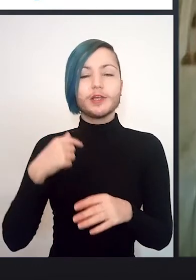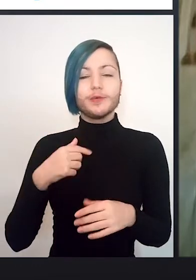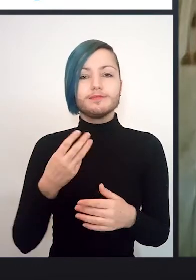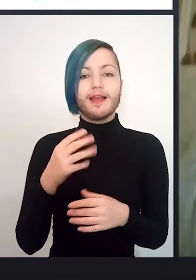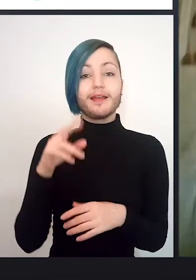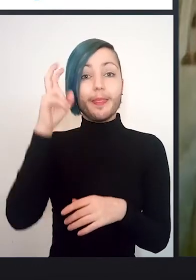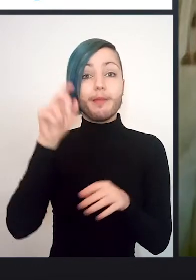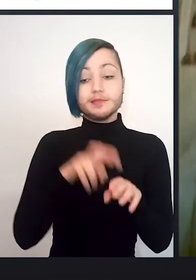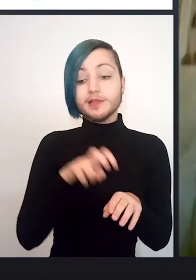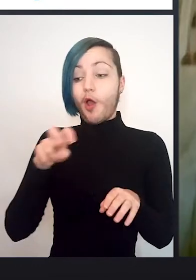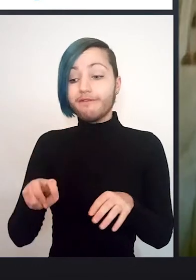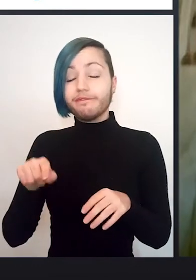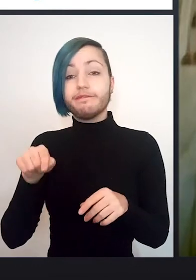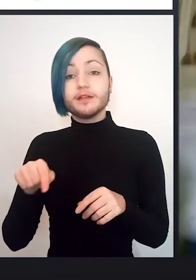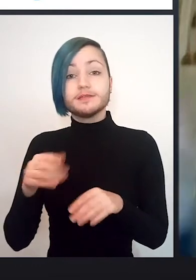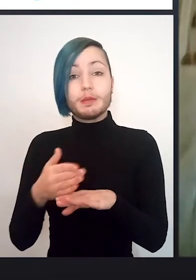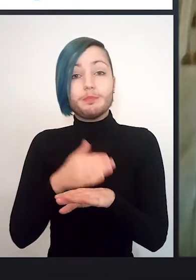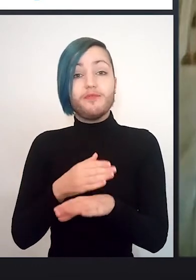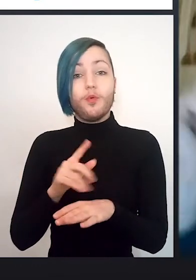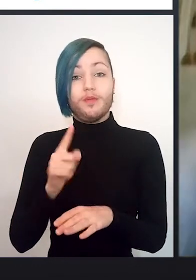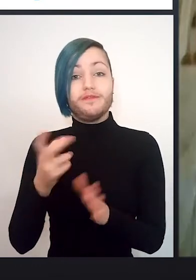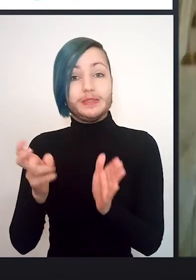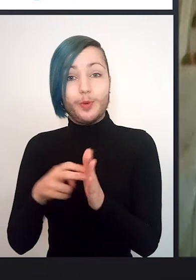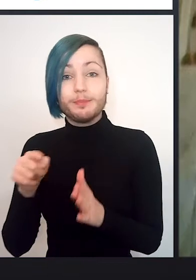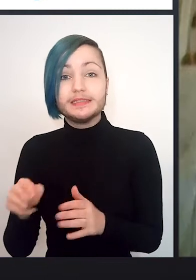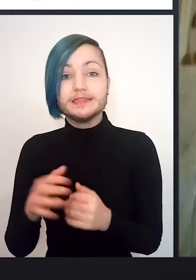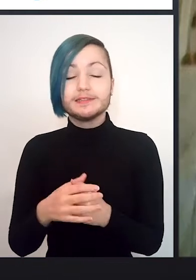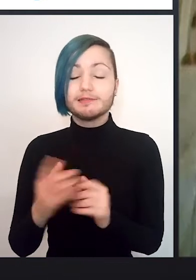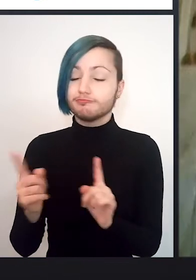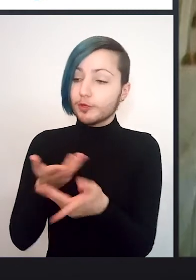I saw myself off the bus on the way towards my first appointment